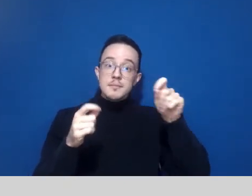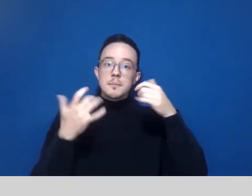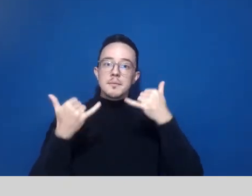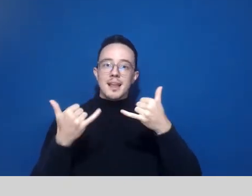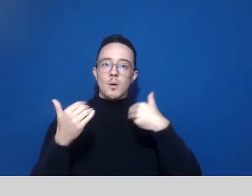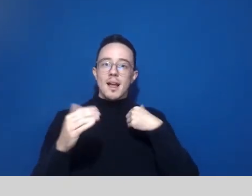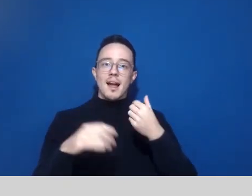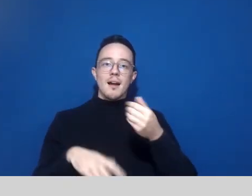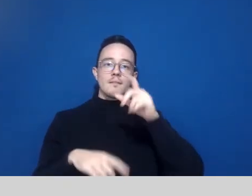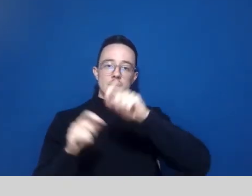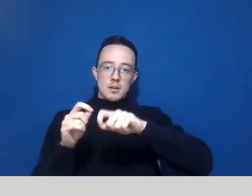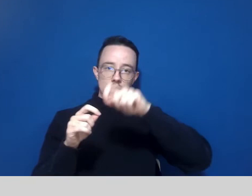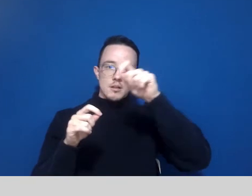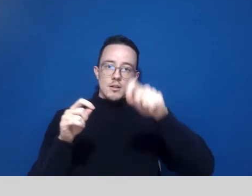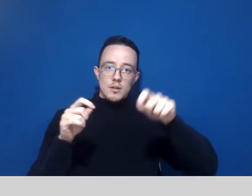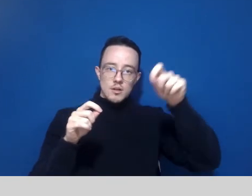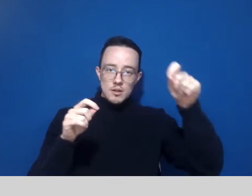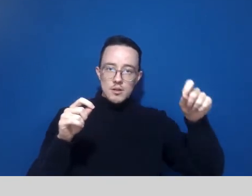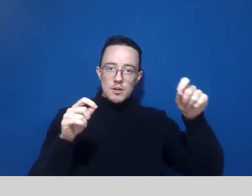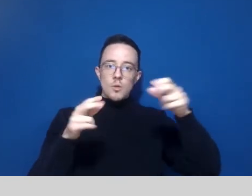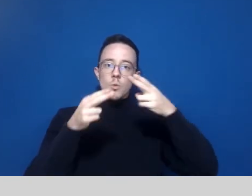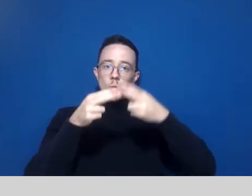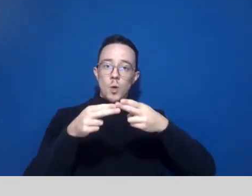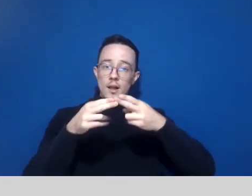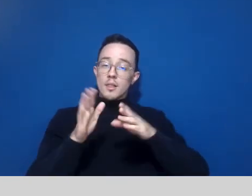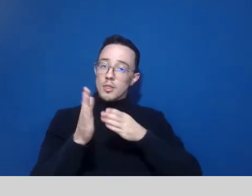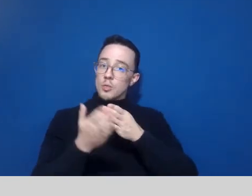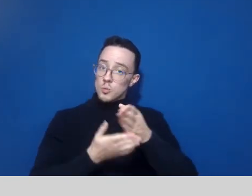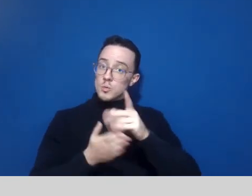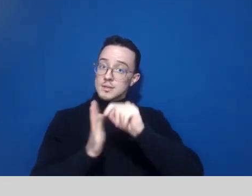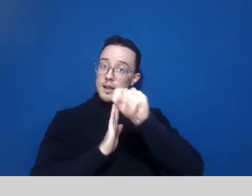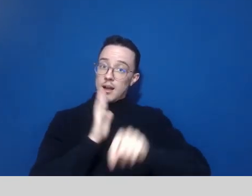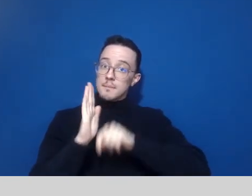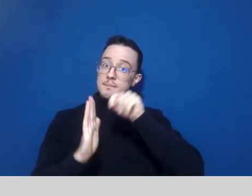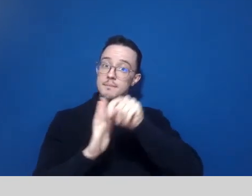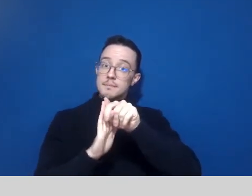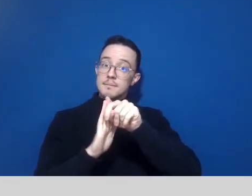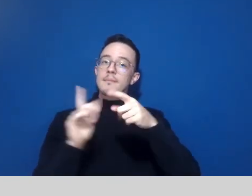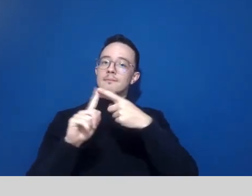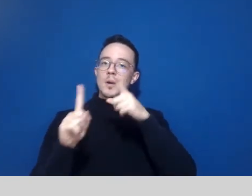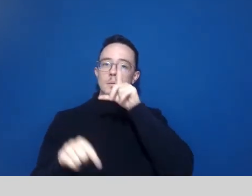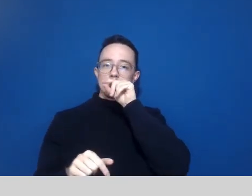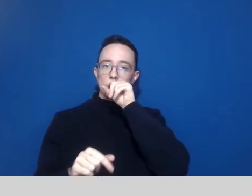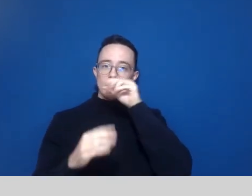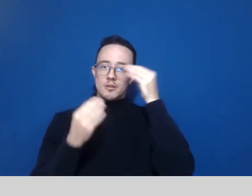So I now have a chart of Cleo's weight over time, as reported by her posting selfies at the vet.